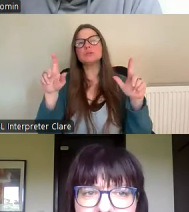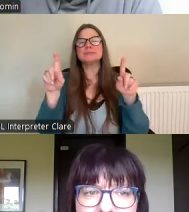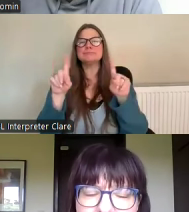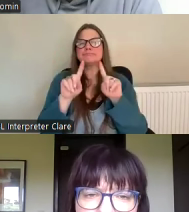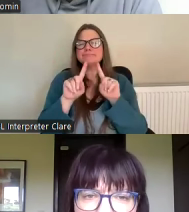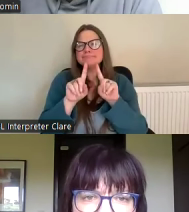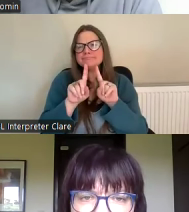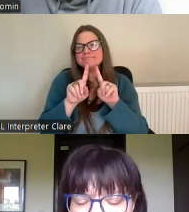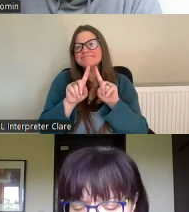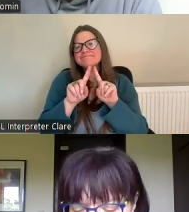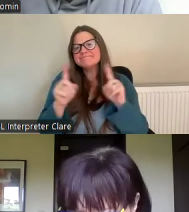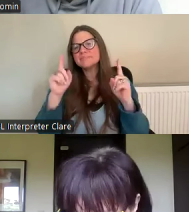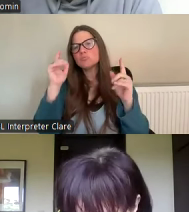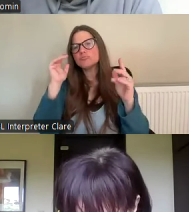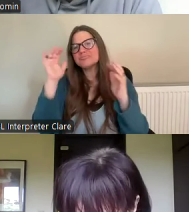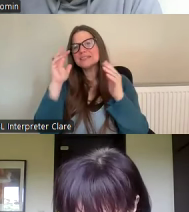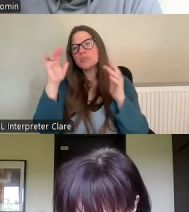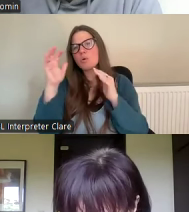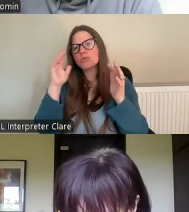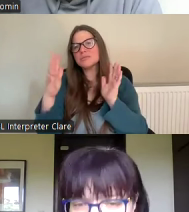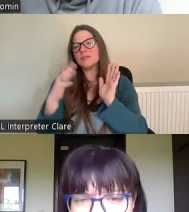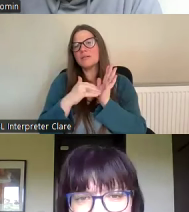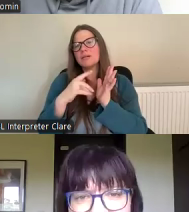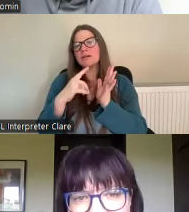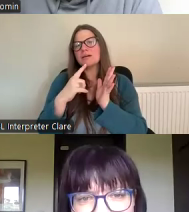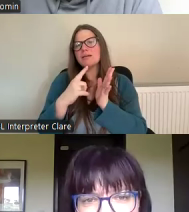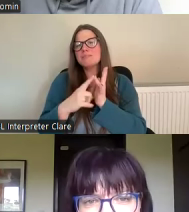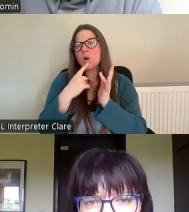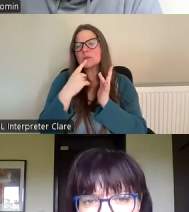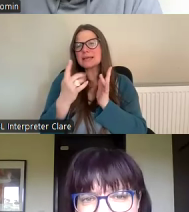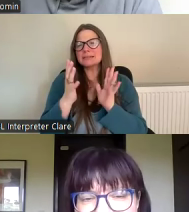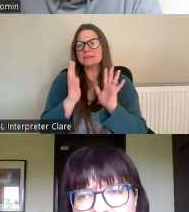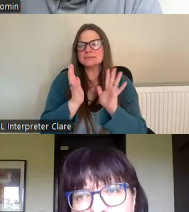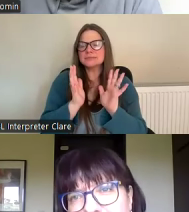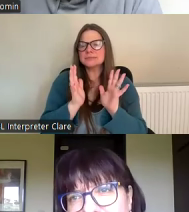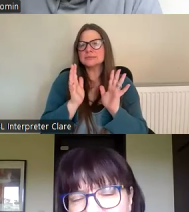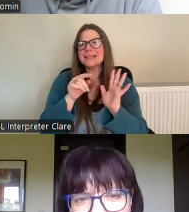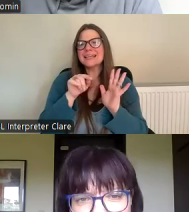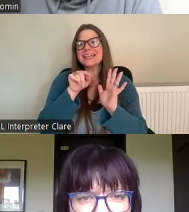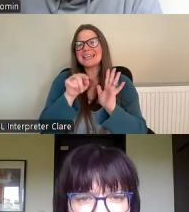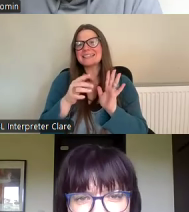yes, like Mo said, it's got ties, it's a bit of a gifted horse.